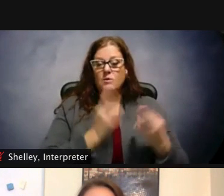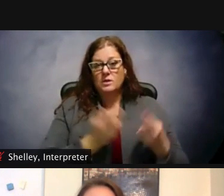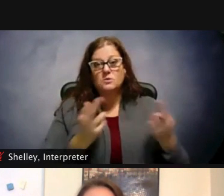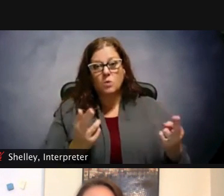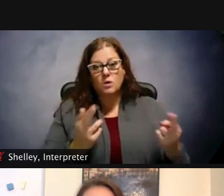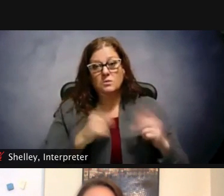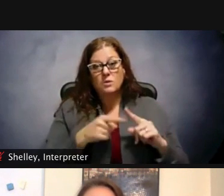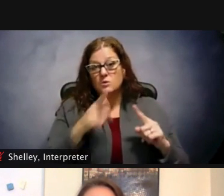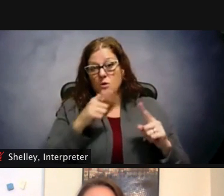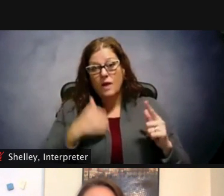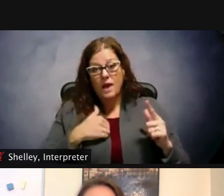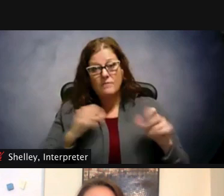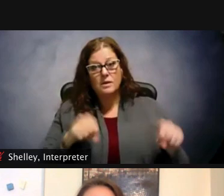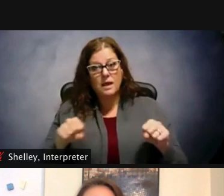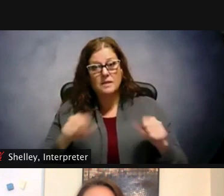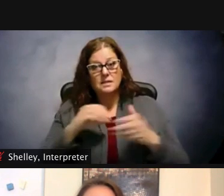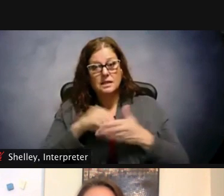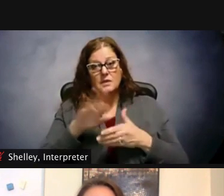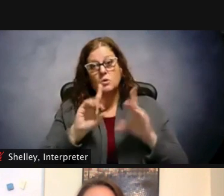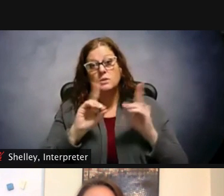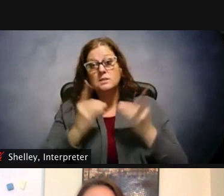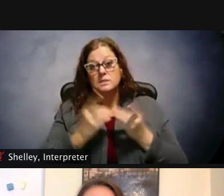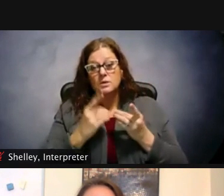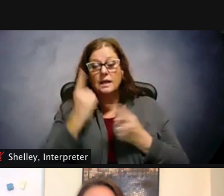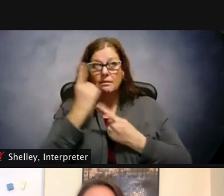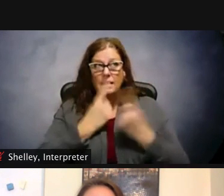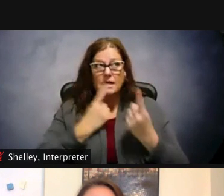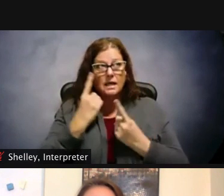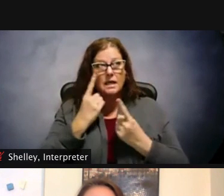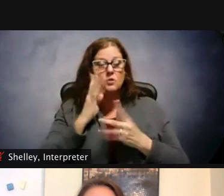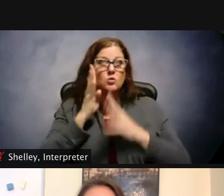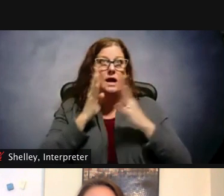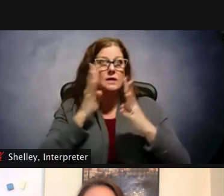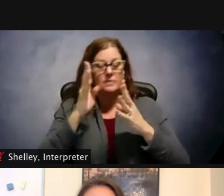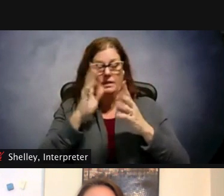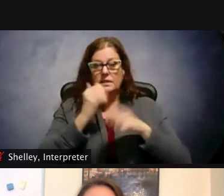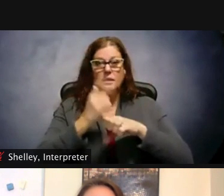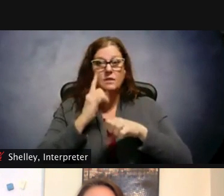don't have the capacity within your district in thinking creatively for that. And he's lucky that